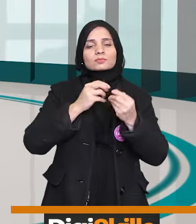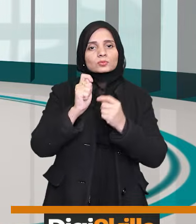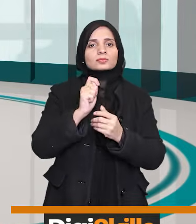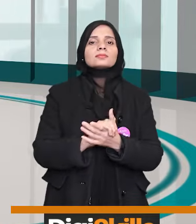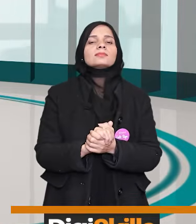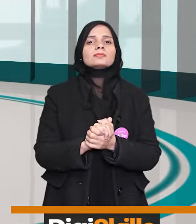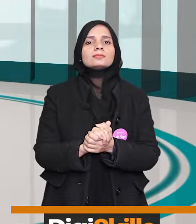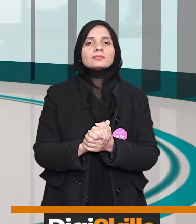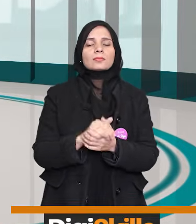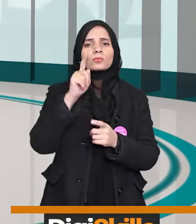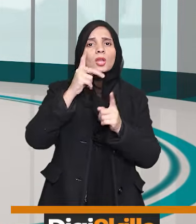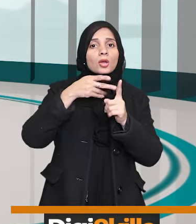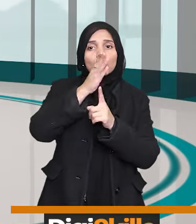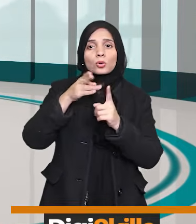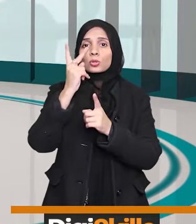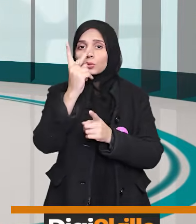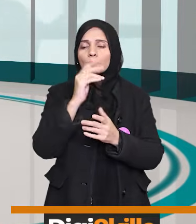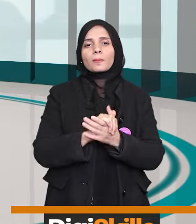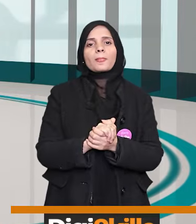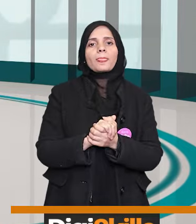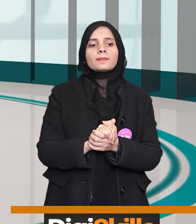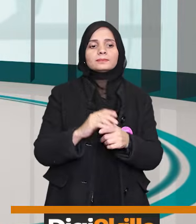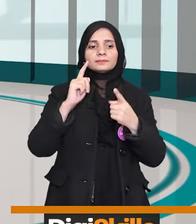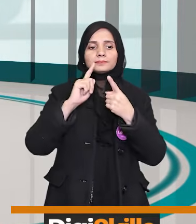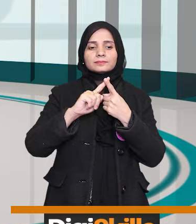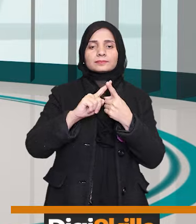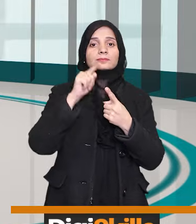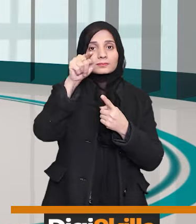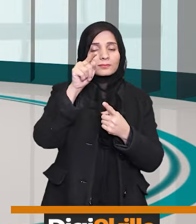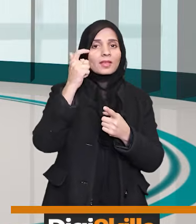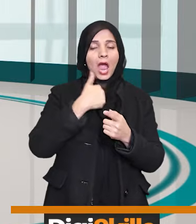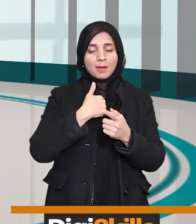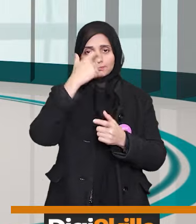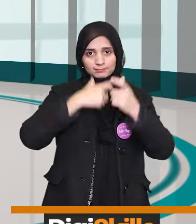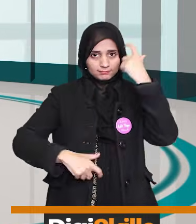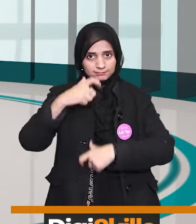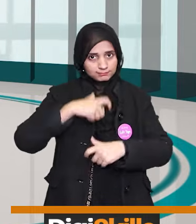Be accountable in two ways. A. be accountable to yourself